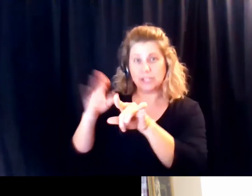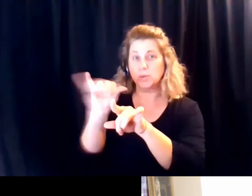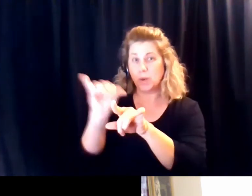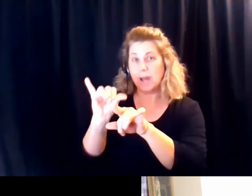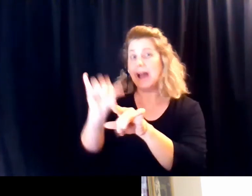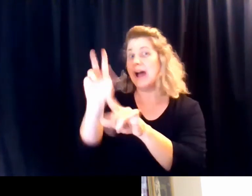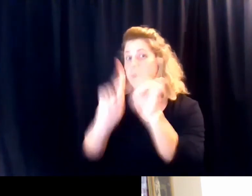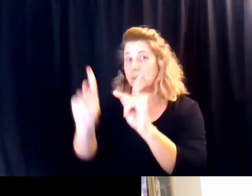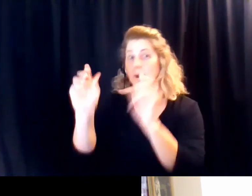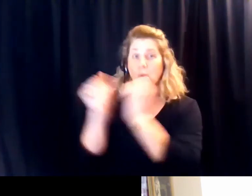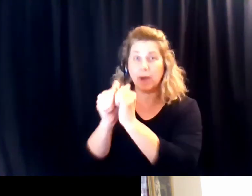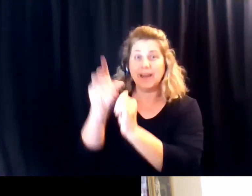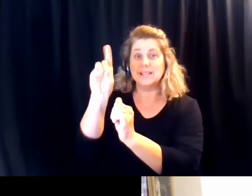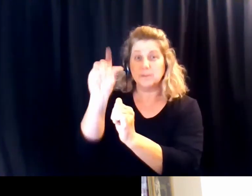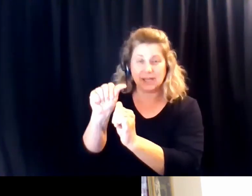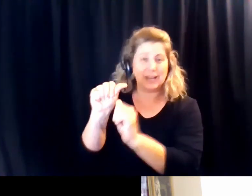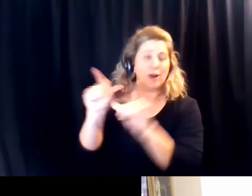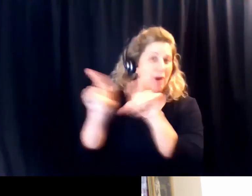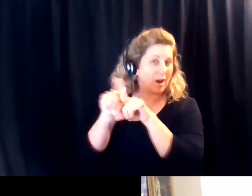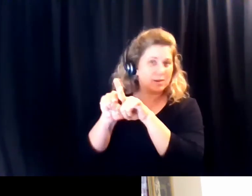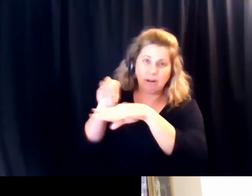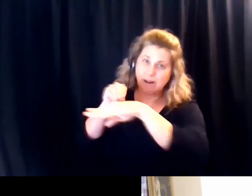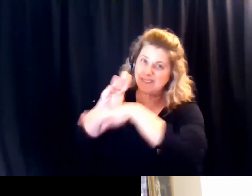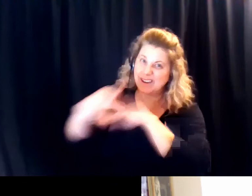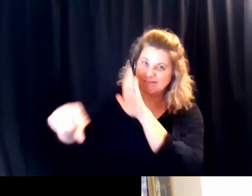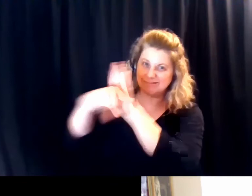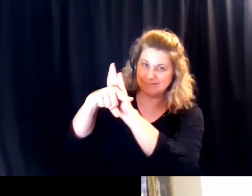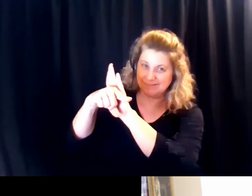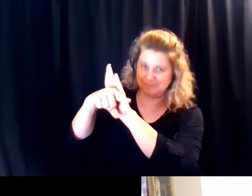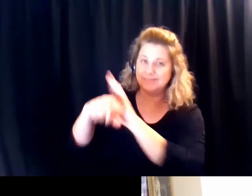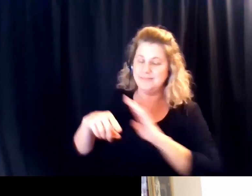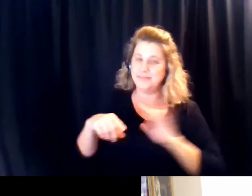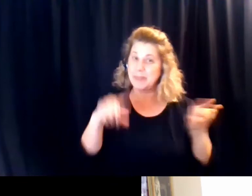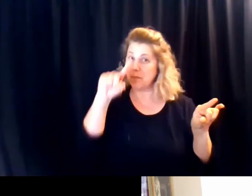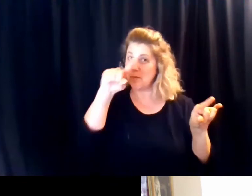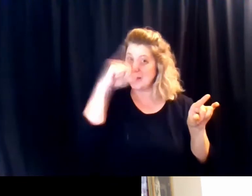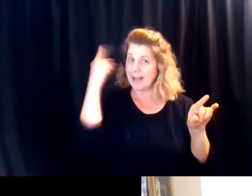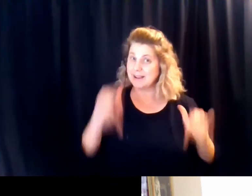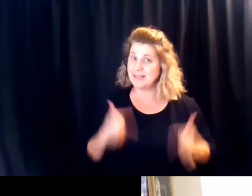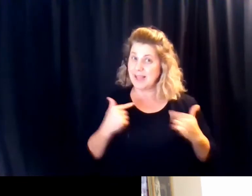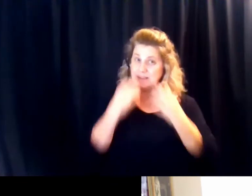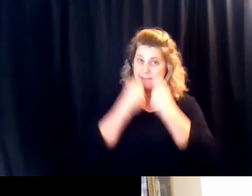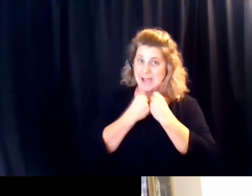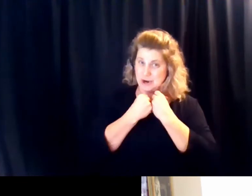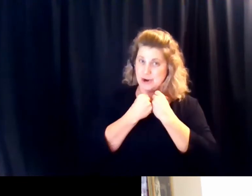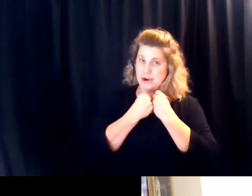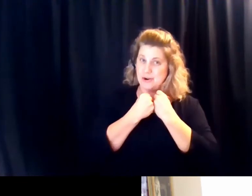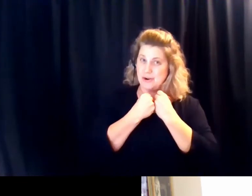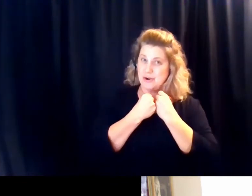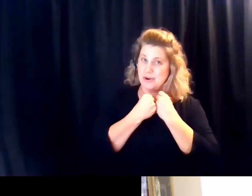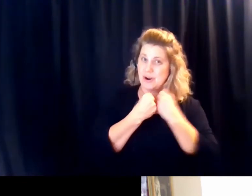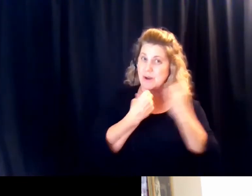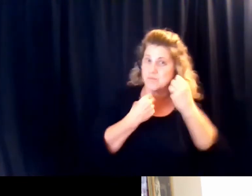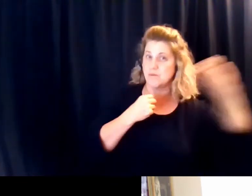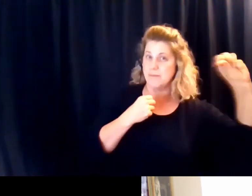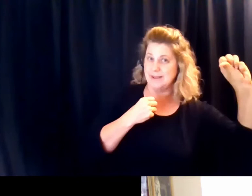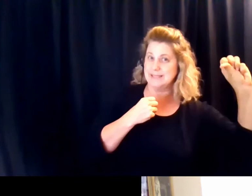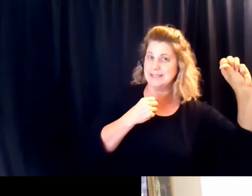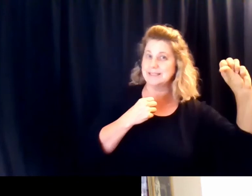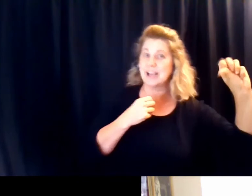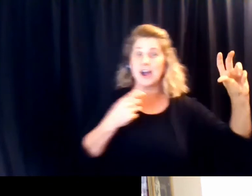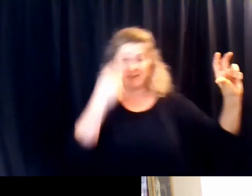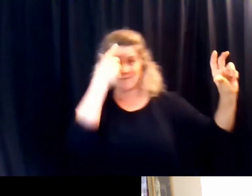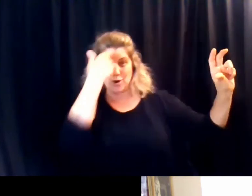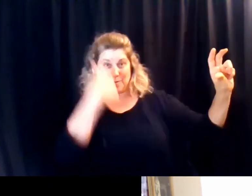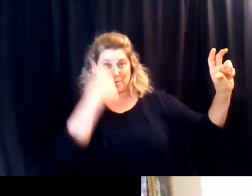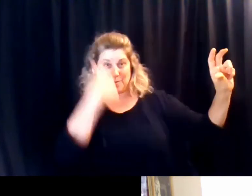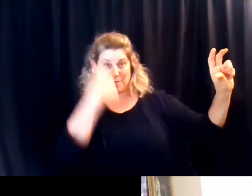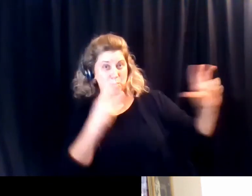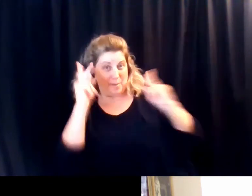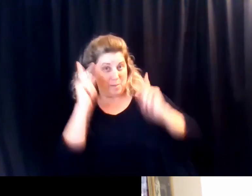Judith Heumann: A selfish country that you know you know this issue of not wearing a mask. My feeling is, we should all take our clothes off and walk down the street without clothes.